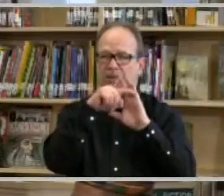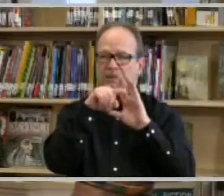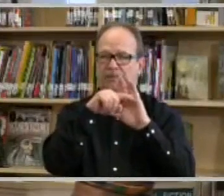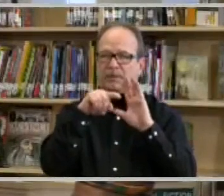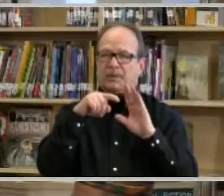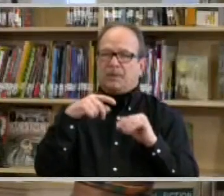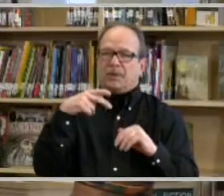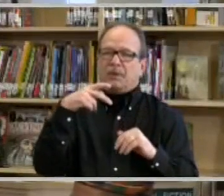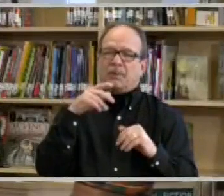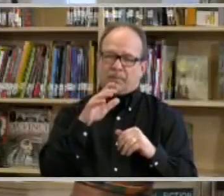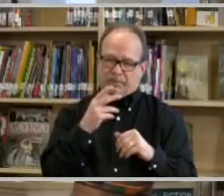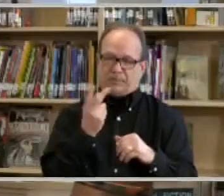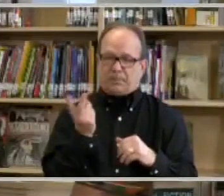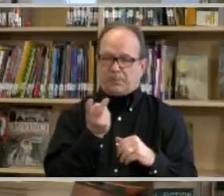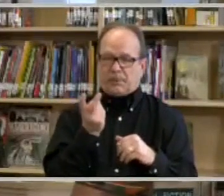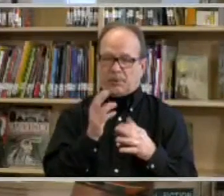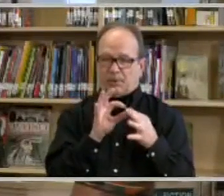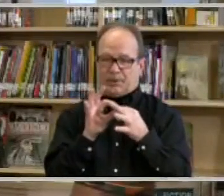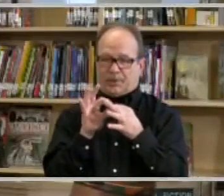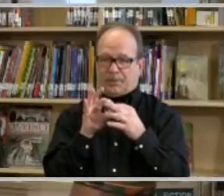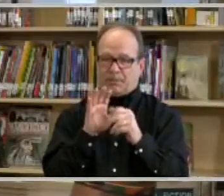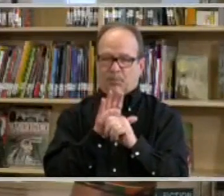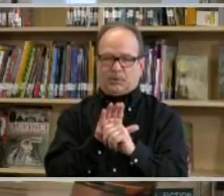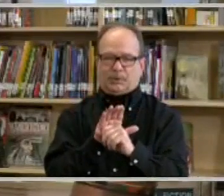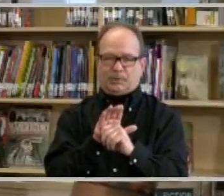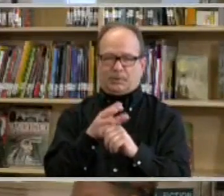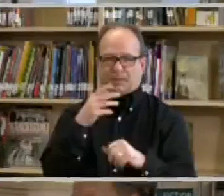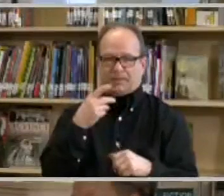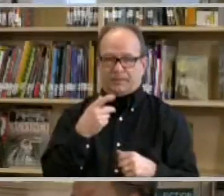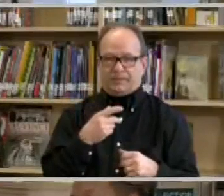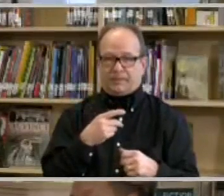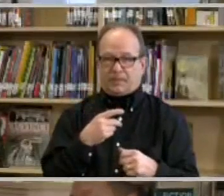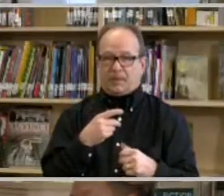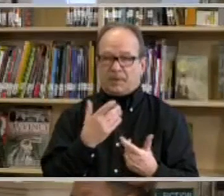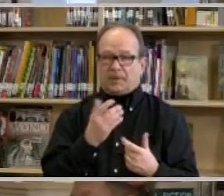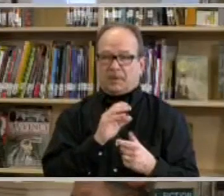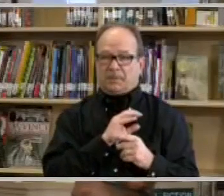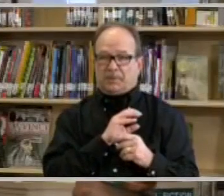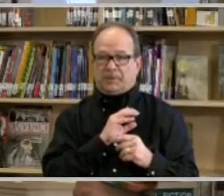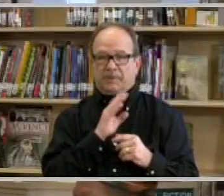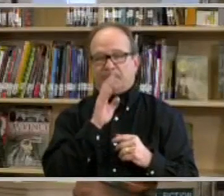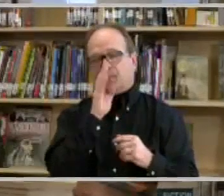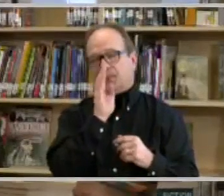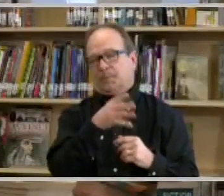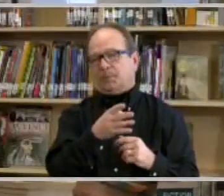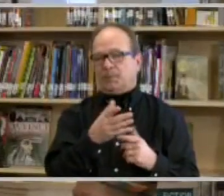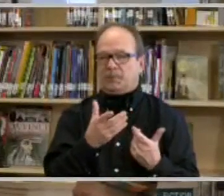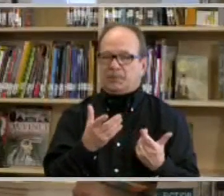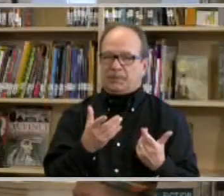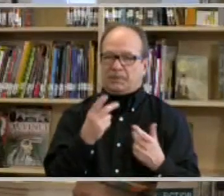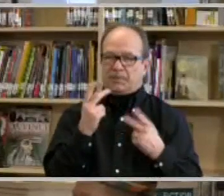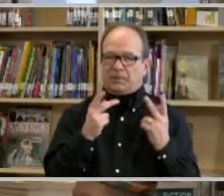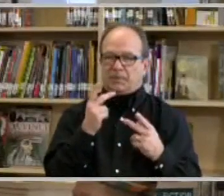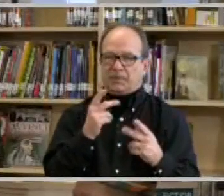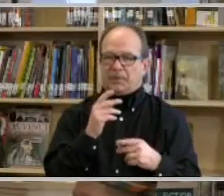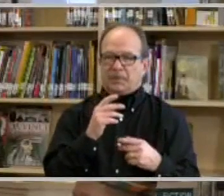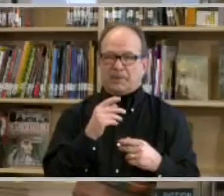NEGATIVE PEER PRESSURES. YOU KNOW, YOU CAN HAVE ALL THE RIGHT -- IN THE WORLD, YOU CAN HAVE ALL THE POLICE PRESENCE IN